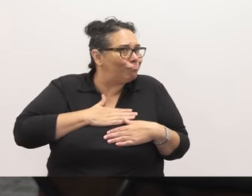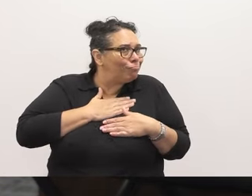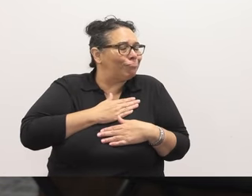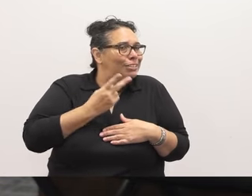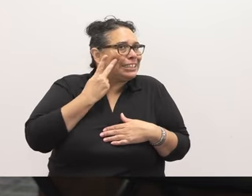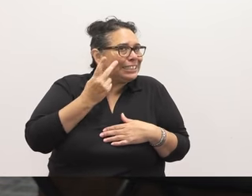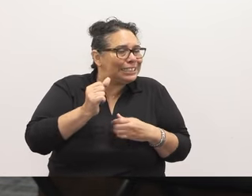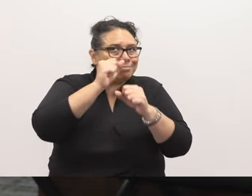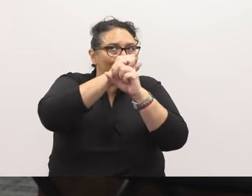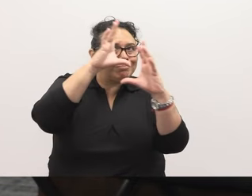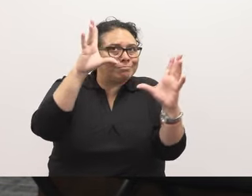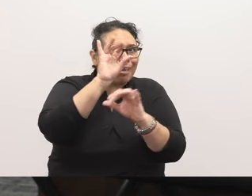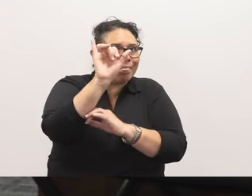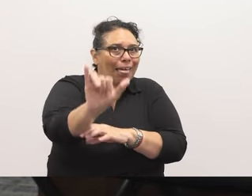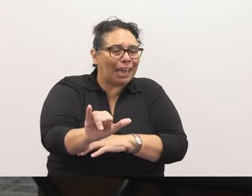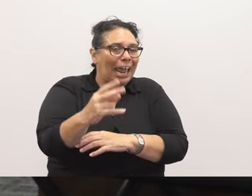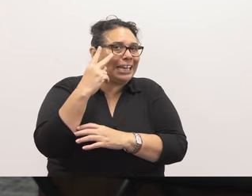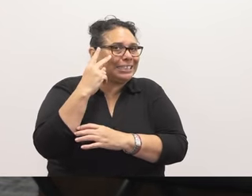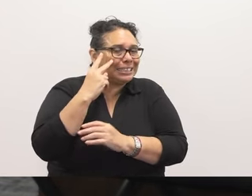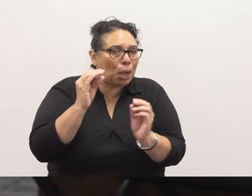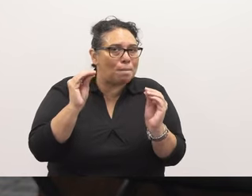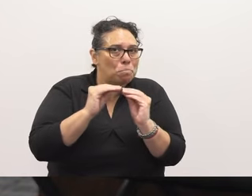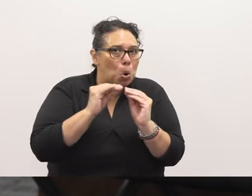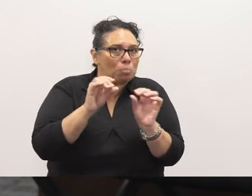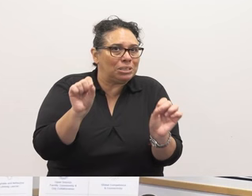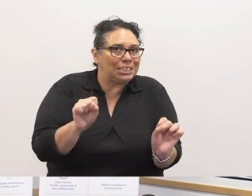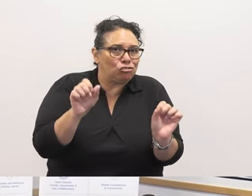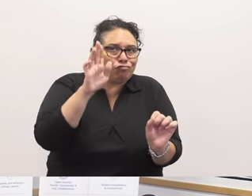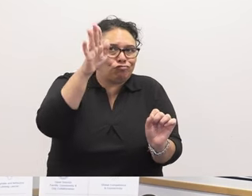but I can still see even more potential. So thank you.